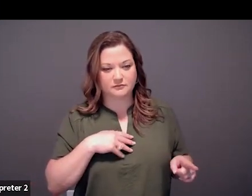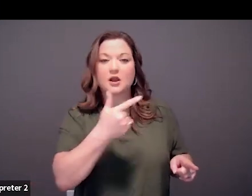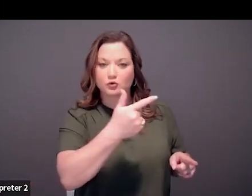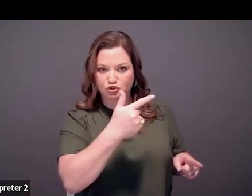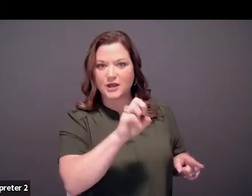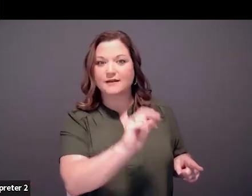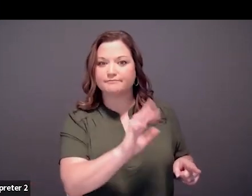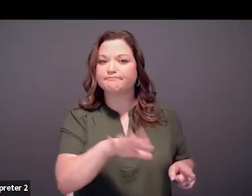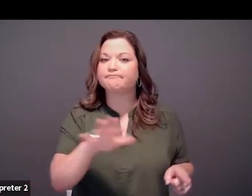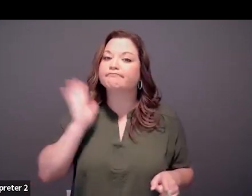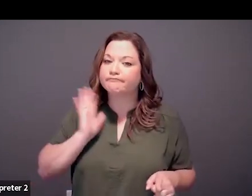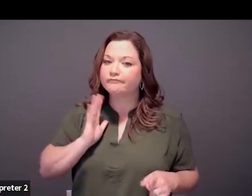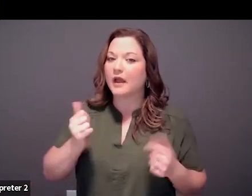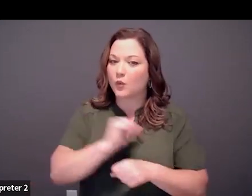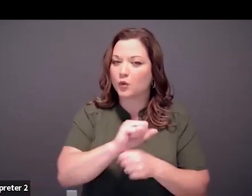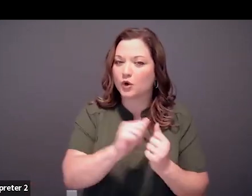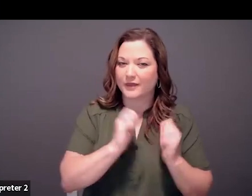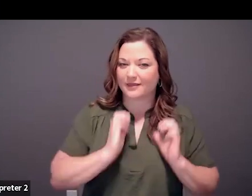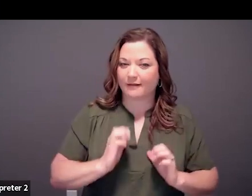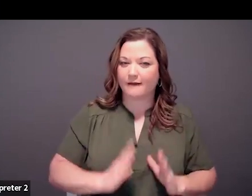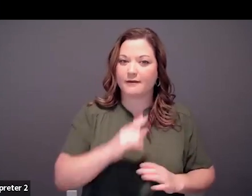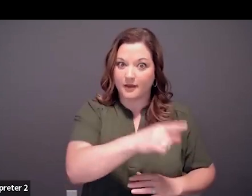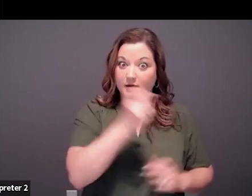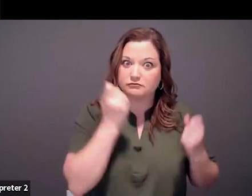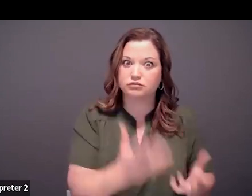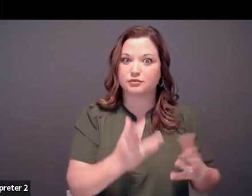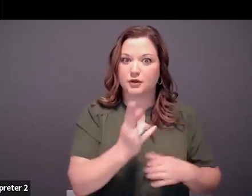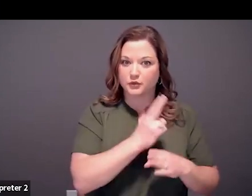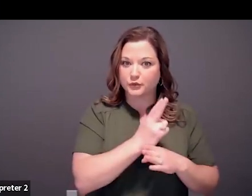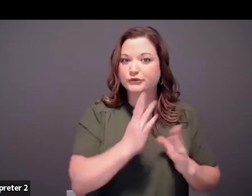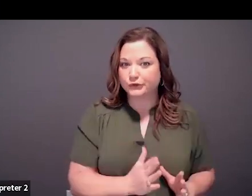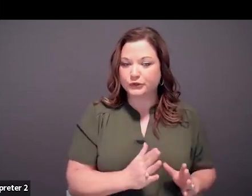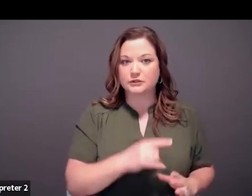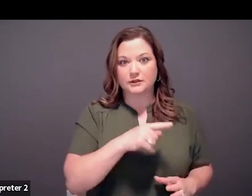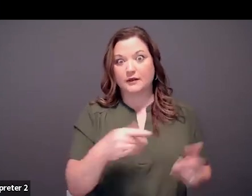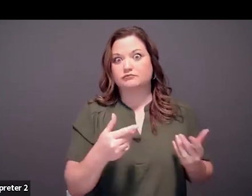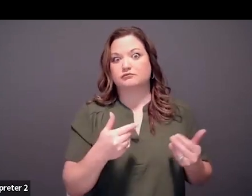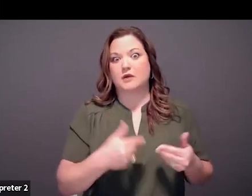they had a lot of users and they had just a ton of needs for phone numbers